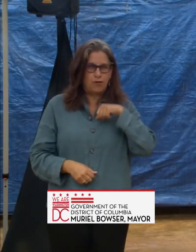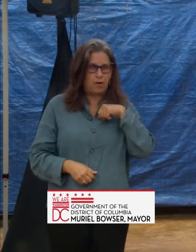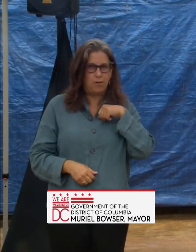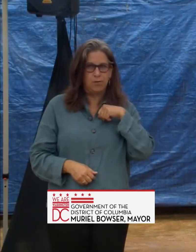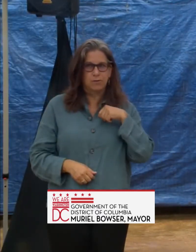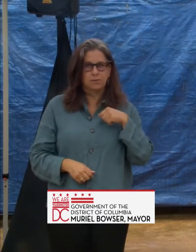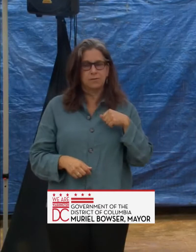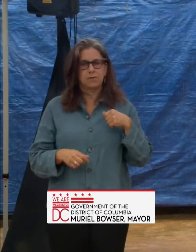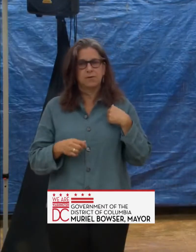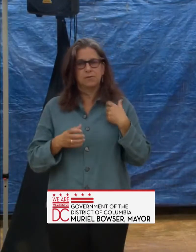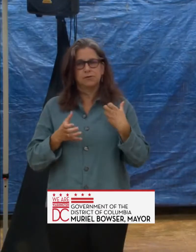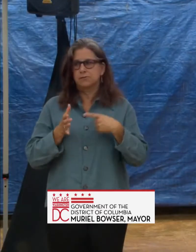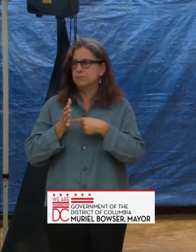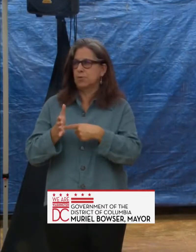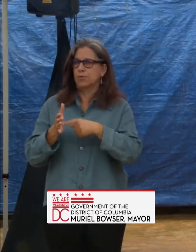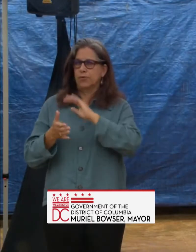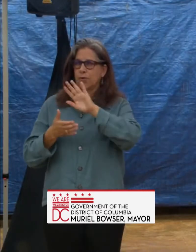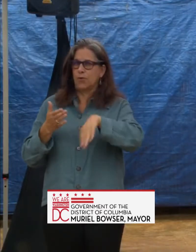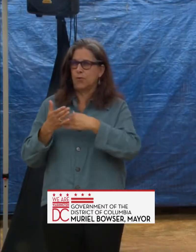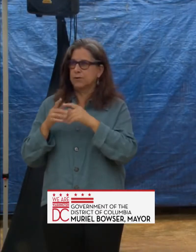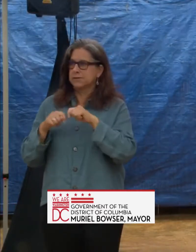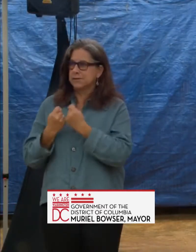SIGNIFICANCE FOR EVERYONE.